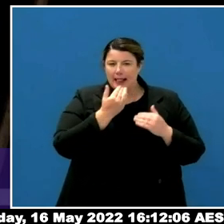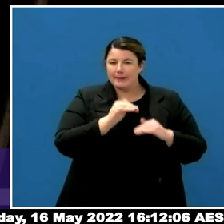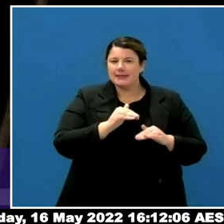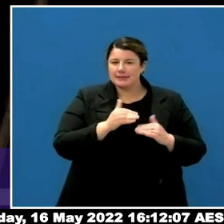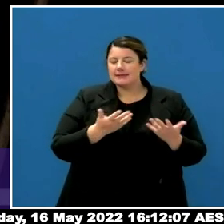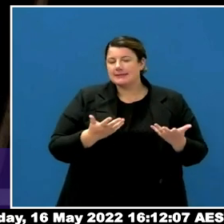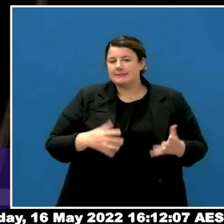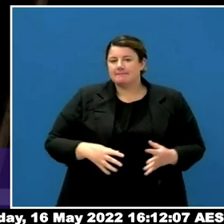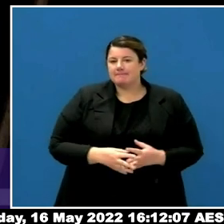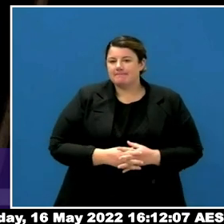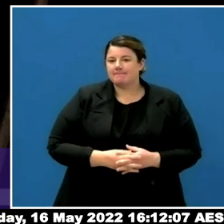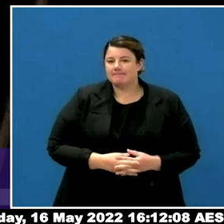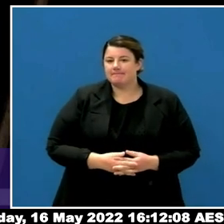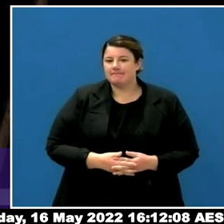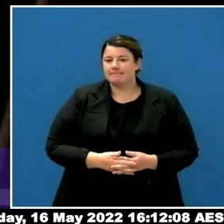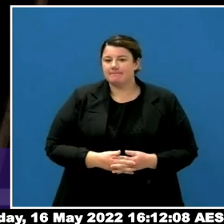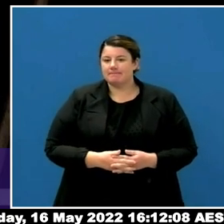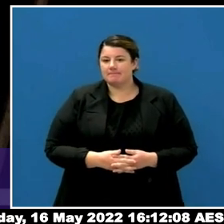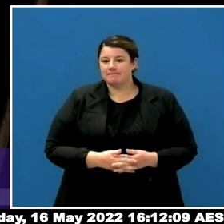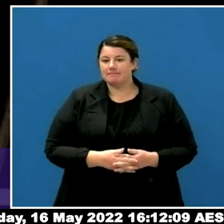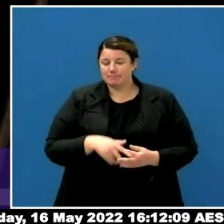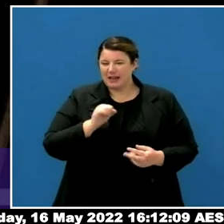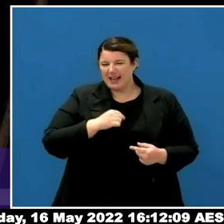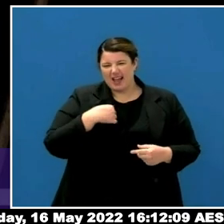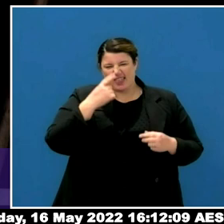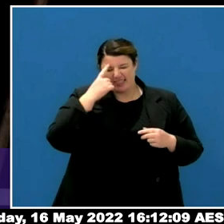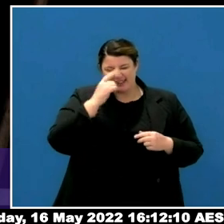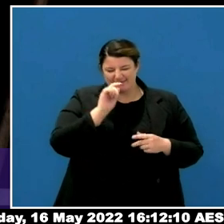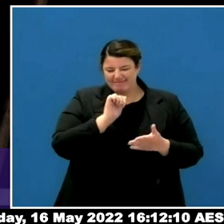But yes, I think he did enjoy it. So two questions I have.